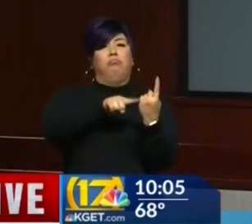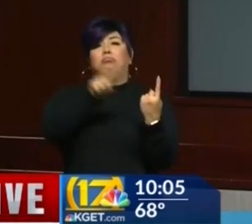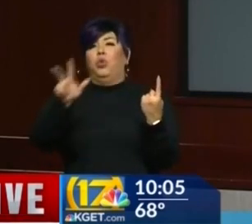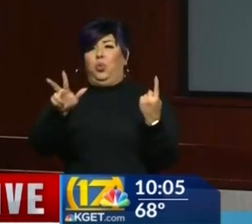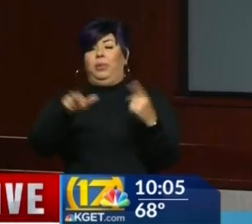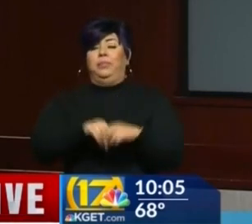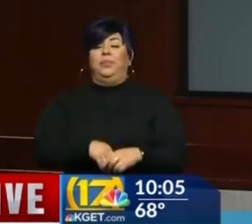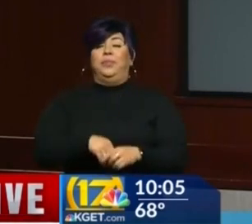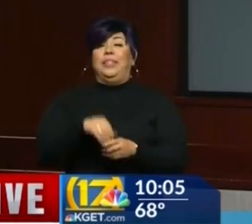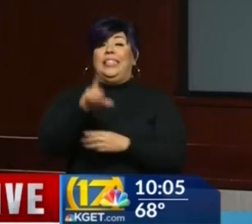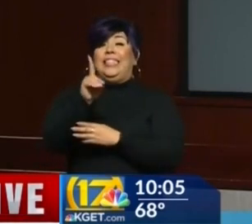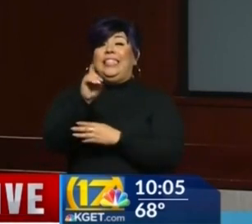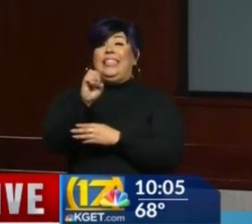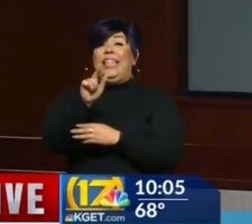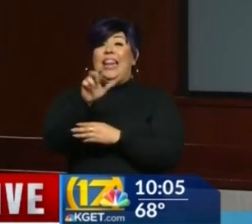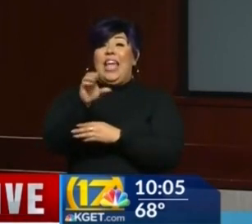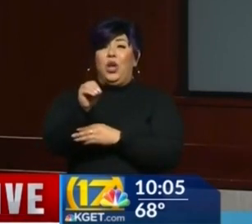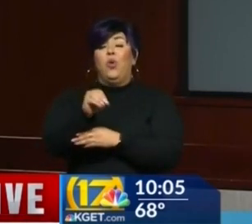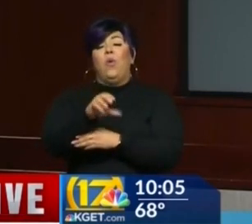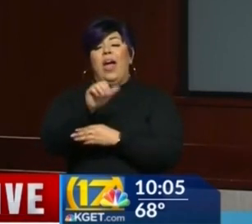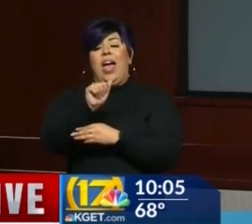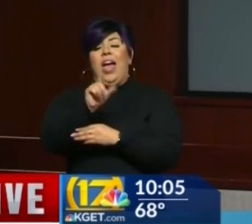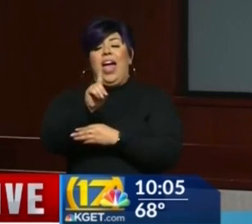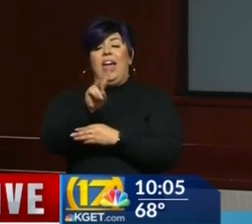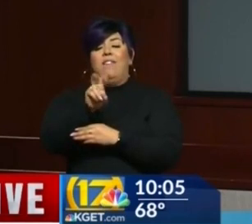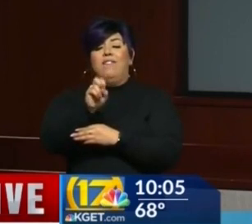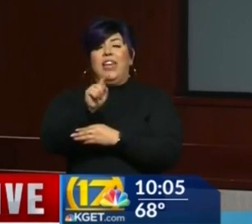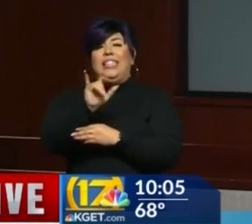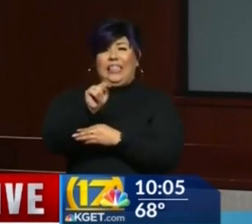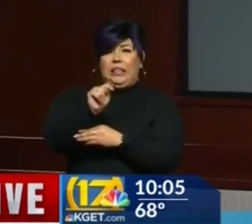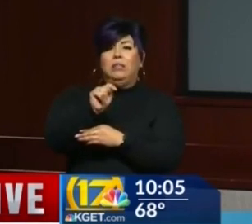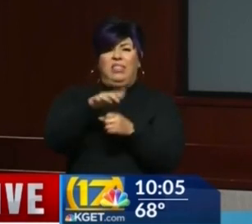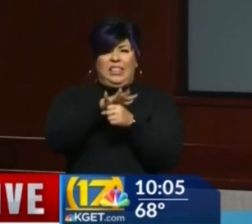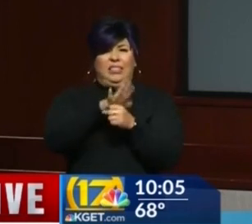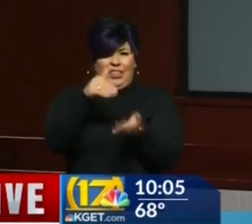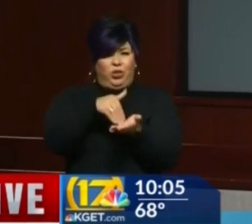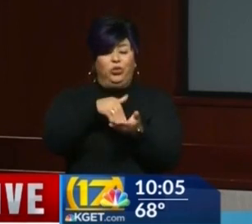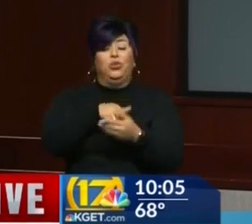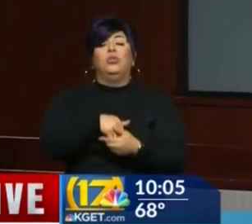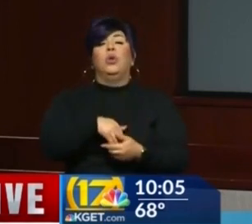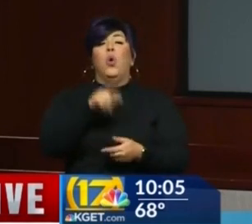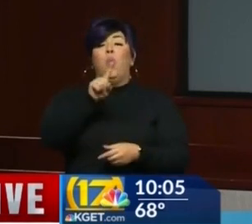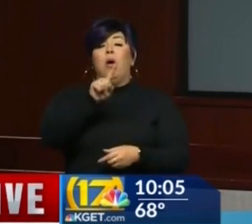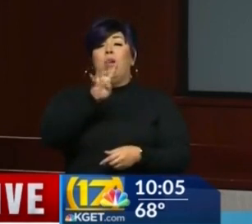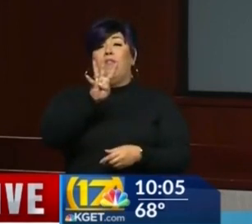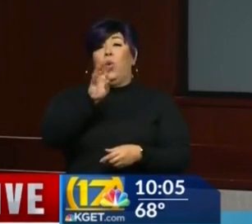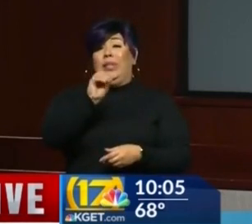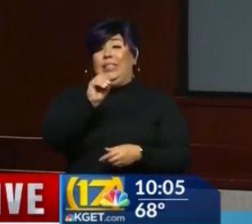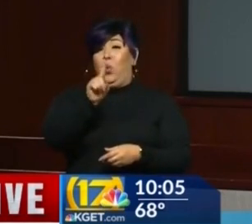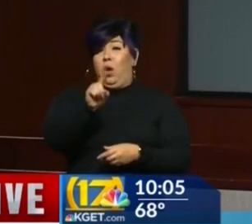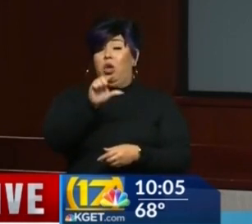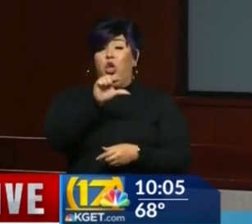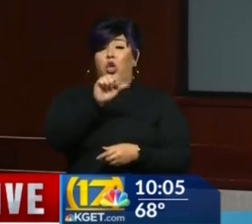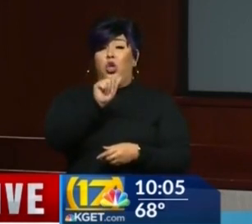AND 3 TO 7 SO THEY TAKE A BREAK AROUND LUNCH AND ON SATURDAY FROM 11 TO 3 THE DELANO ADVENTIST REGIONAL MEDICAL